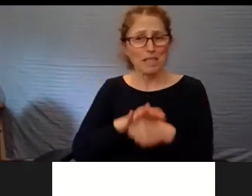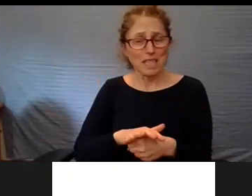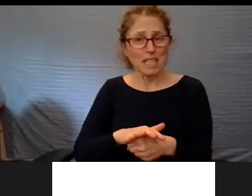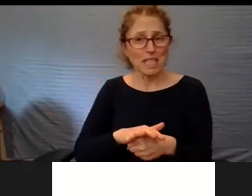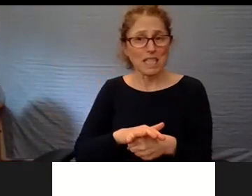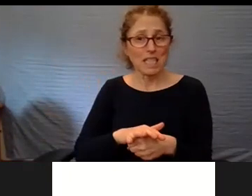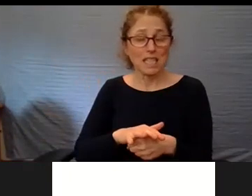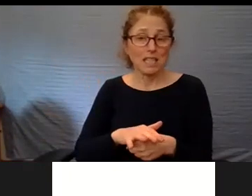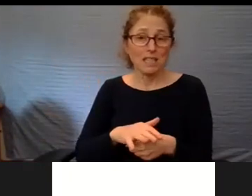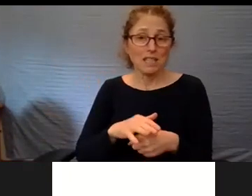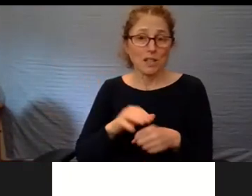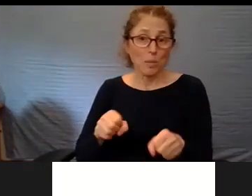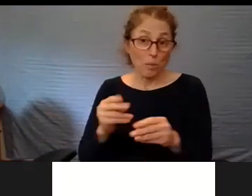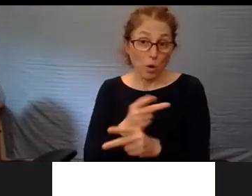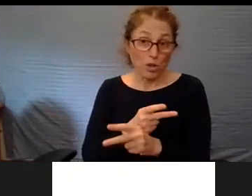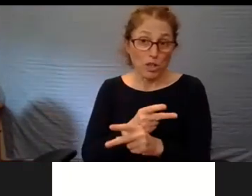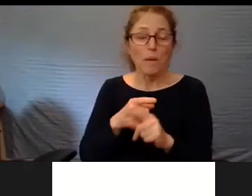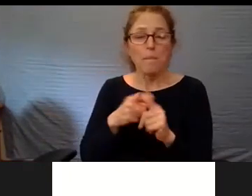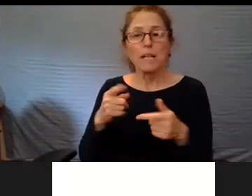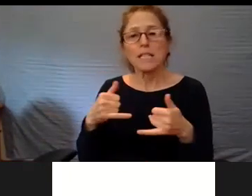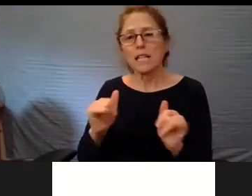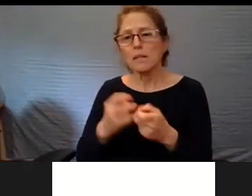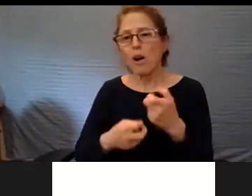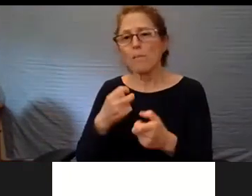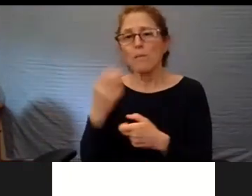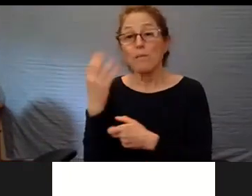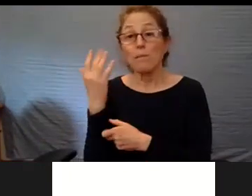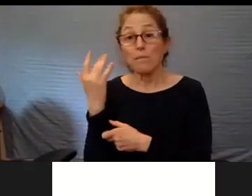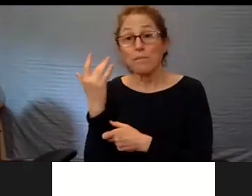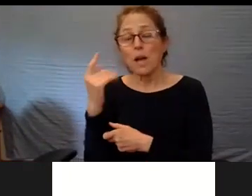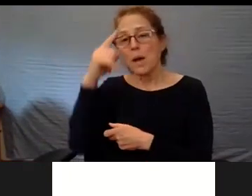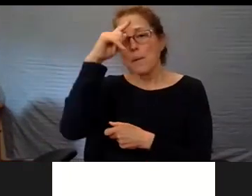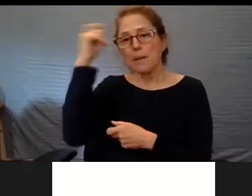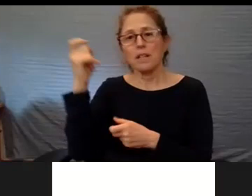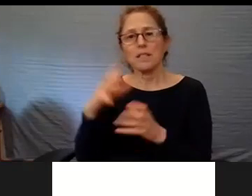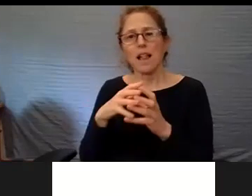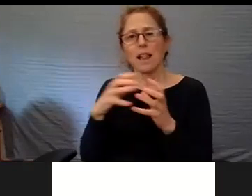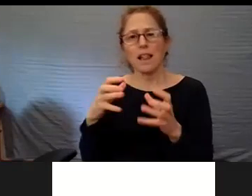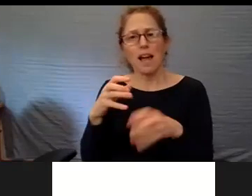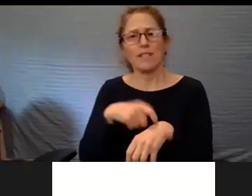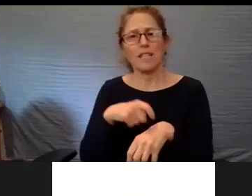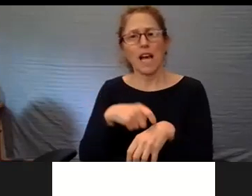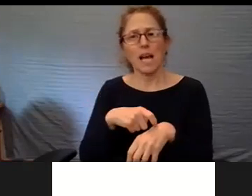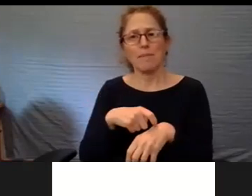But it's still a problem because a lot of times with co-morbidity s that make